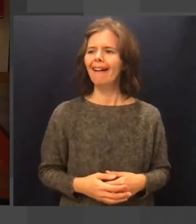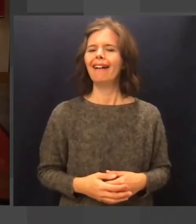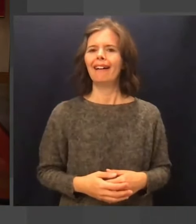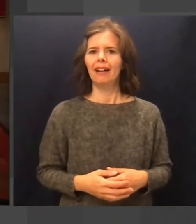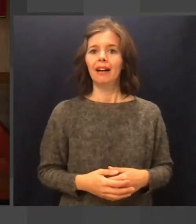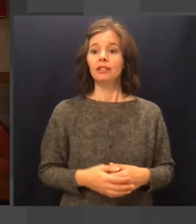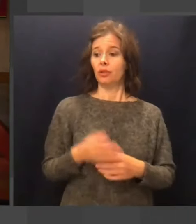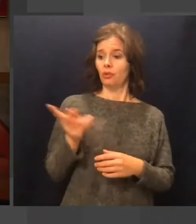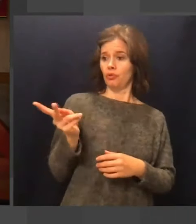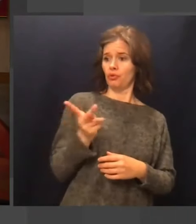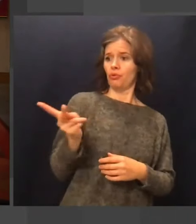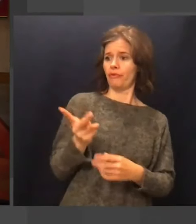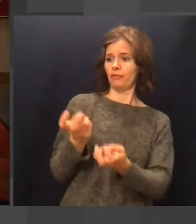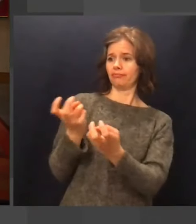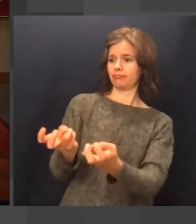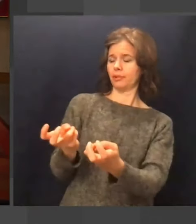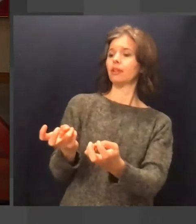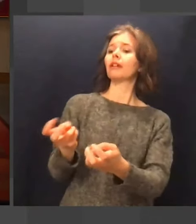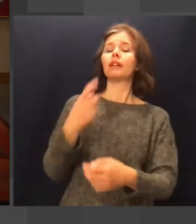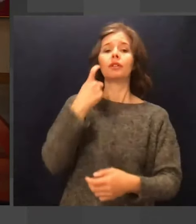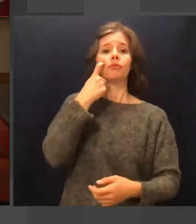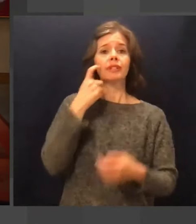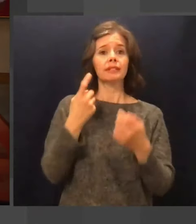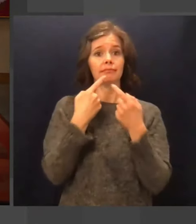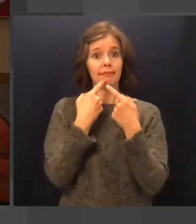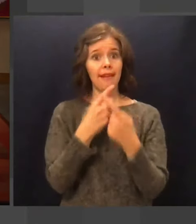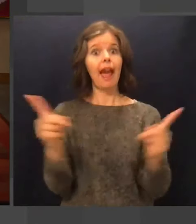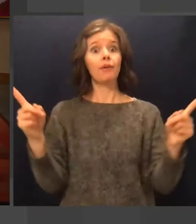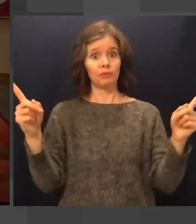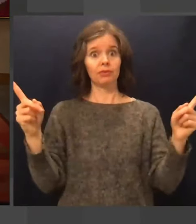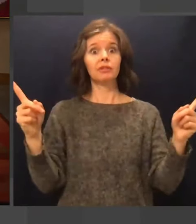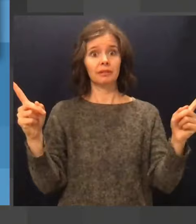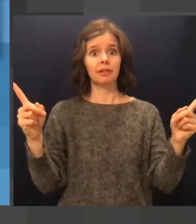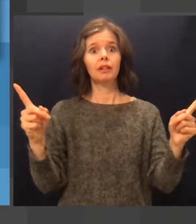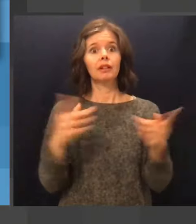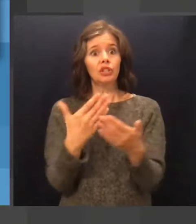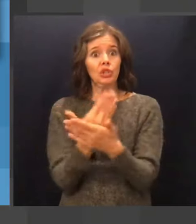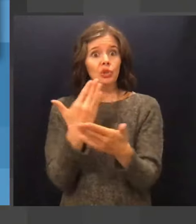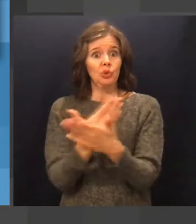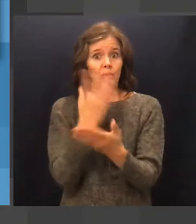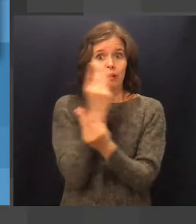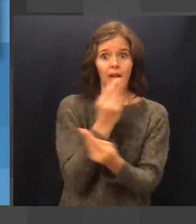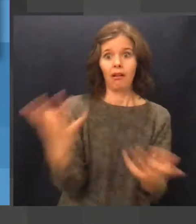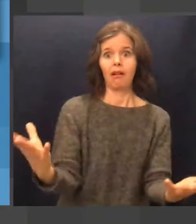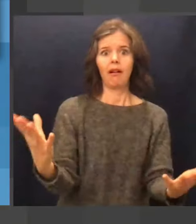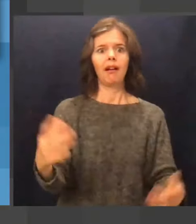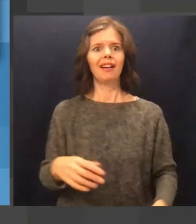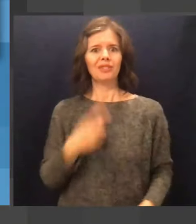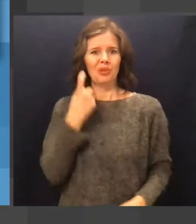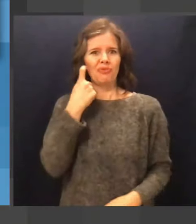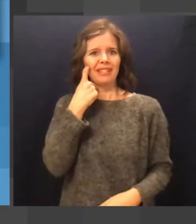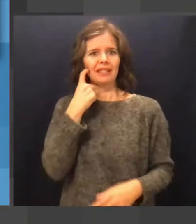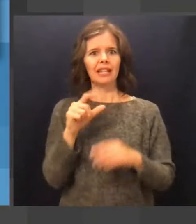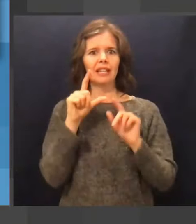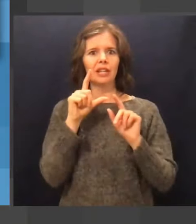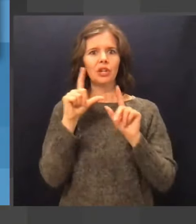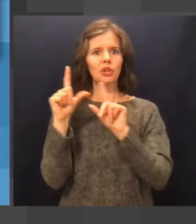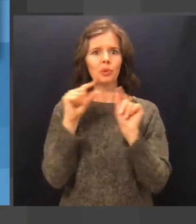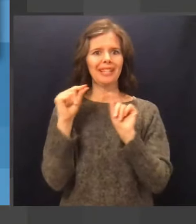DEFINITELY. YOU'VE BEEN SITTING UP HERE. YOU JUST ANNOUNCED AN UPDATE THAT EVERYONE HAS BEEN WAITING